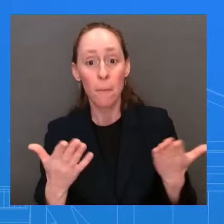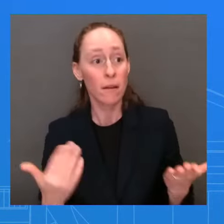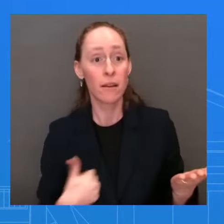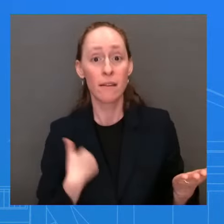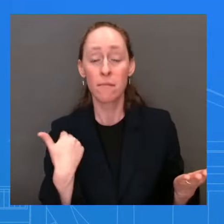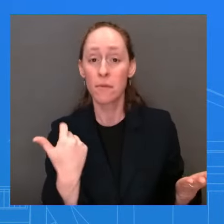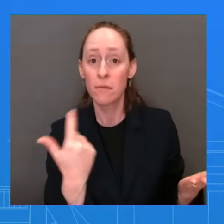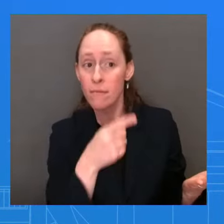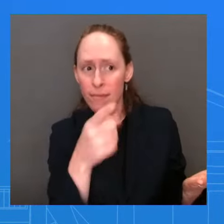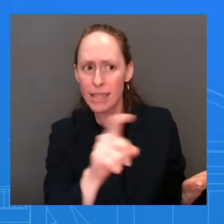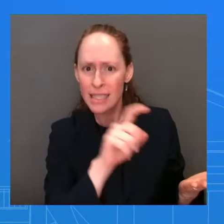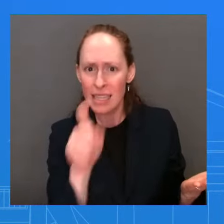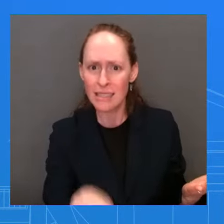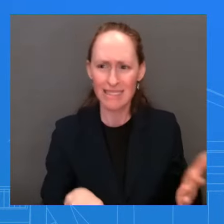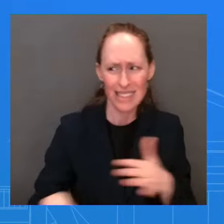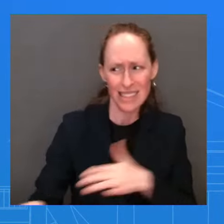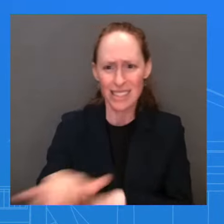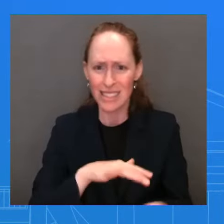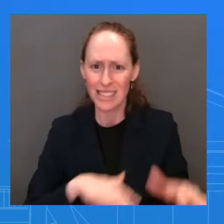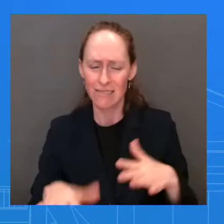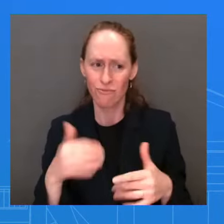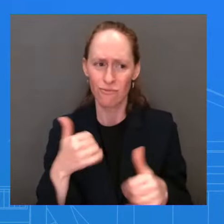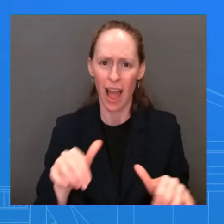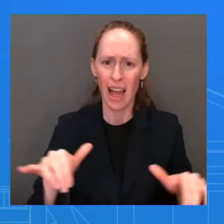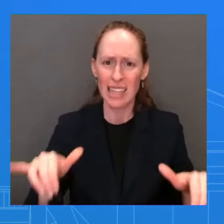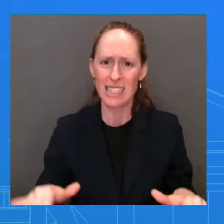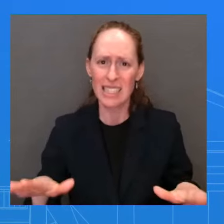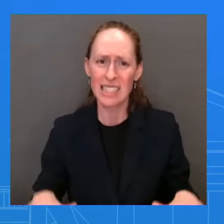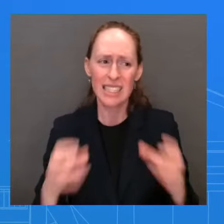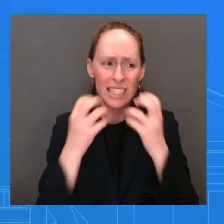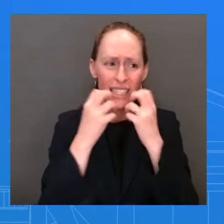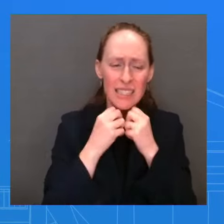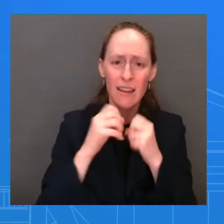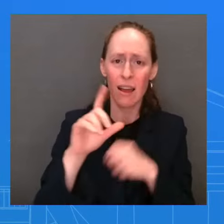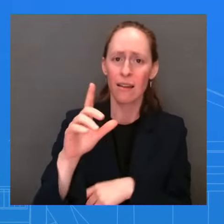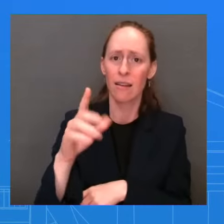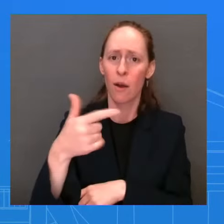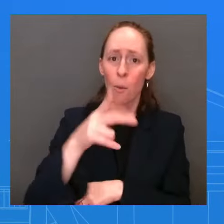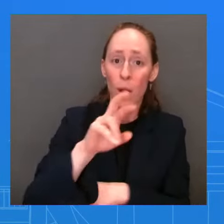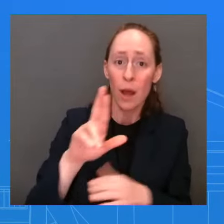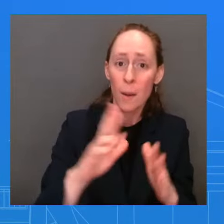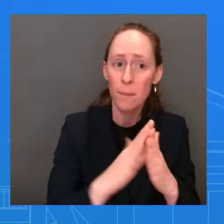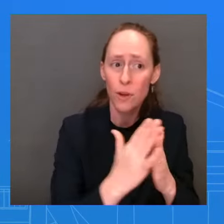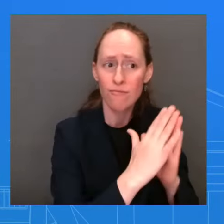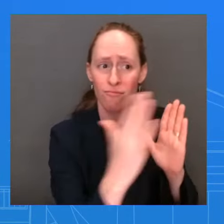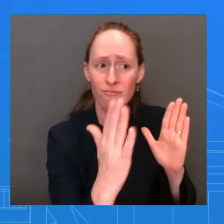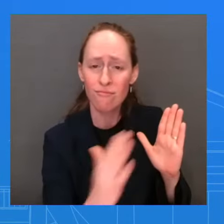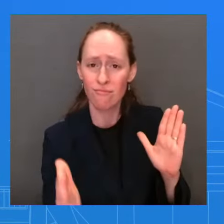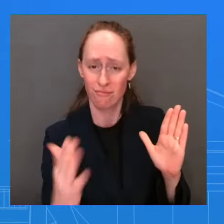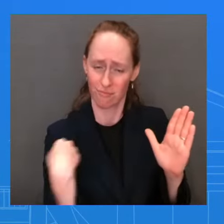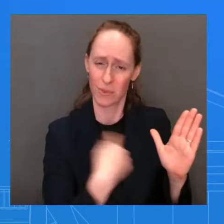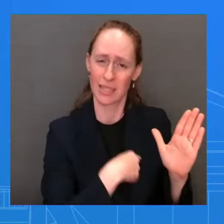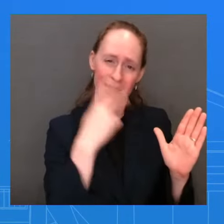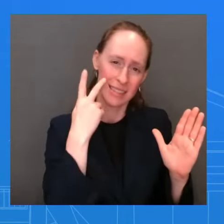To the LGBTQIA people leading their communities as rabbis, pastors, and ministers, we see you.